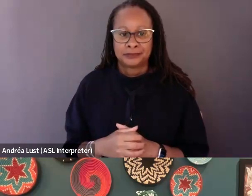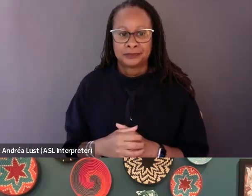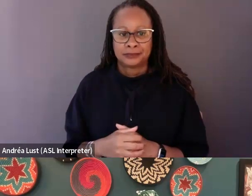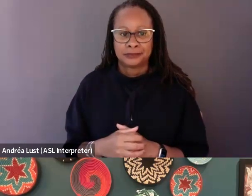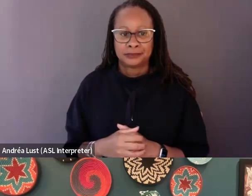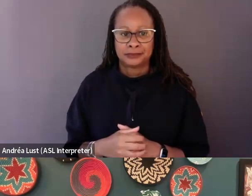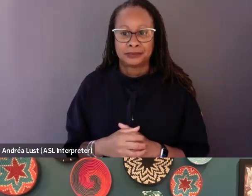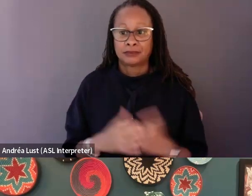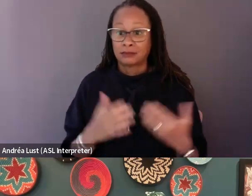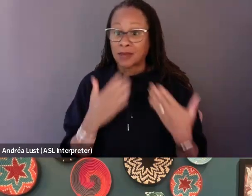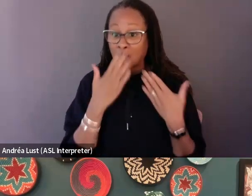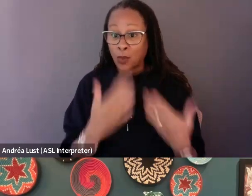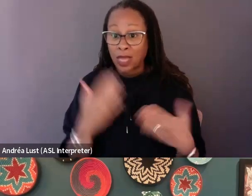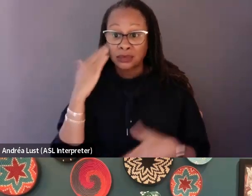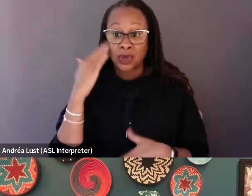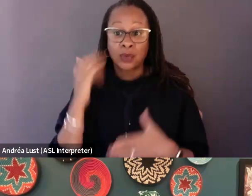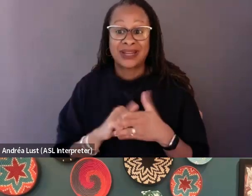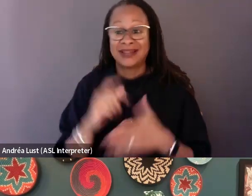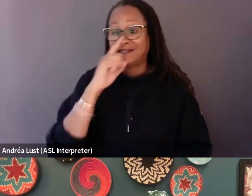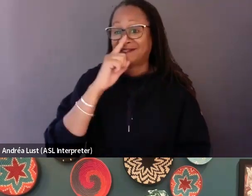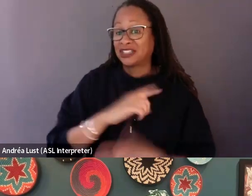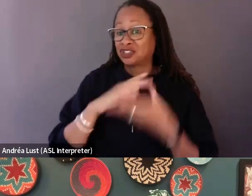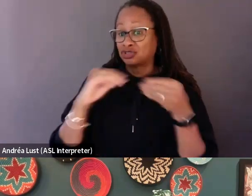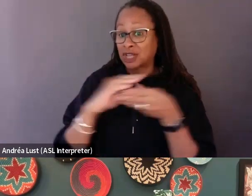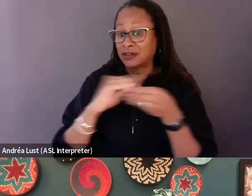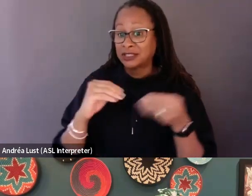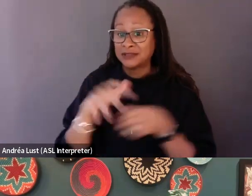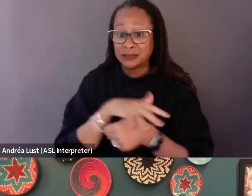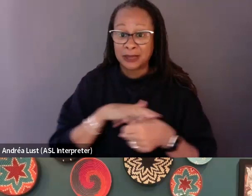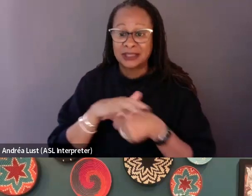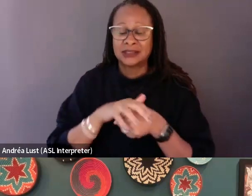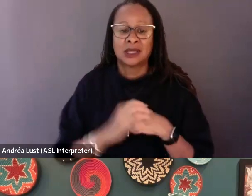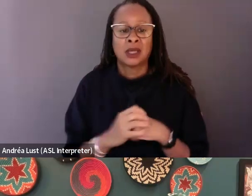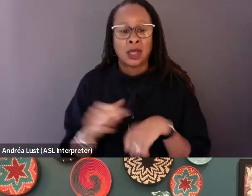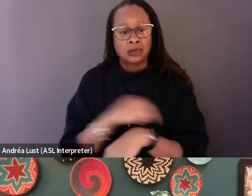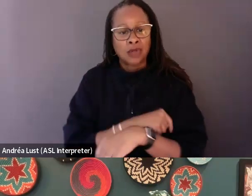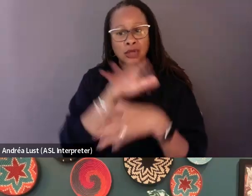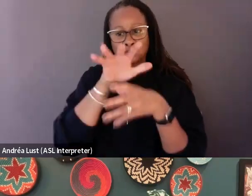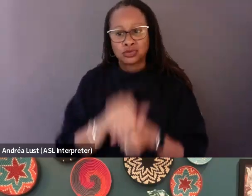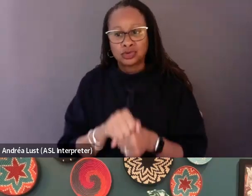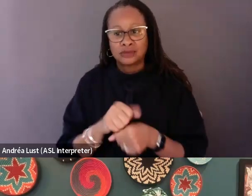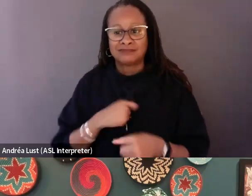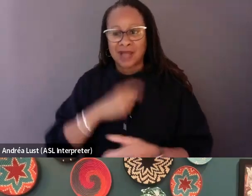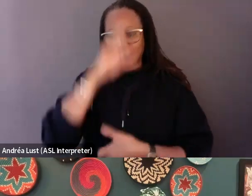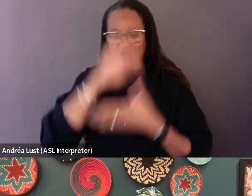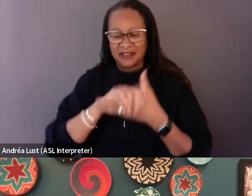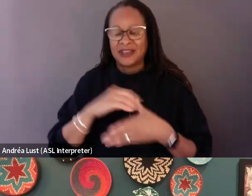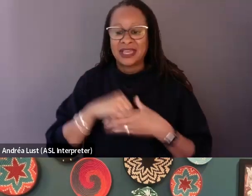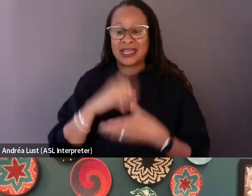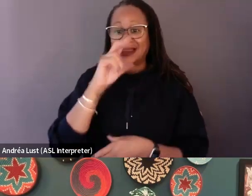you know, certainly in the fictional narrative space, long tradition, I believe, and nonfiction filmmaking as well.